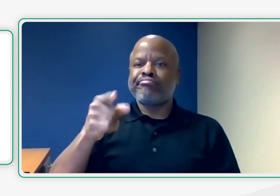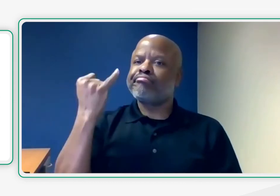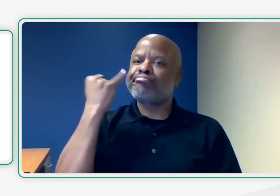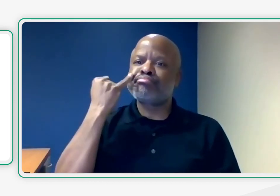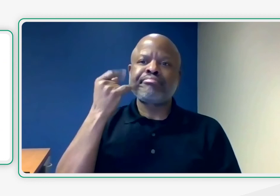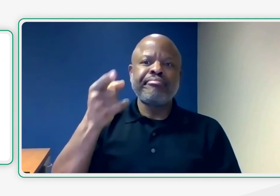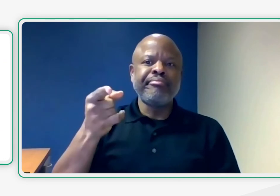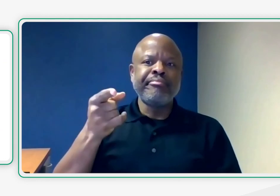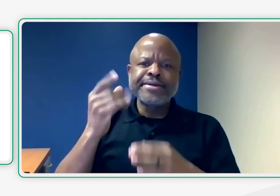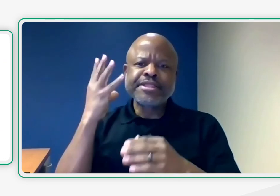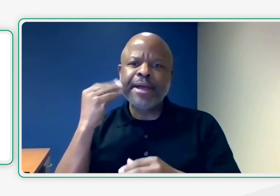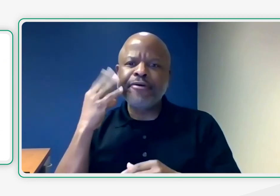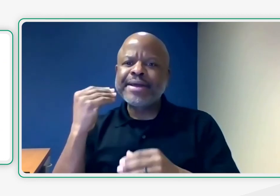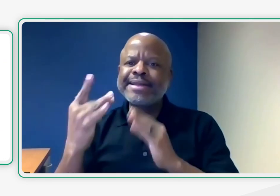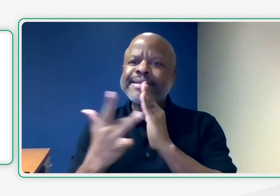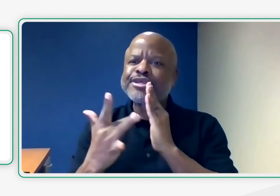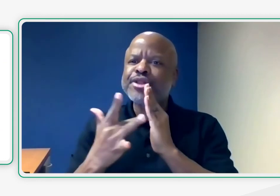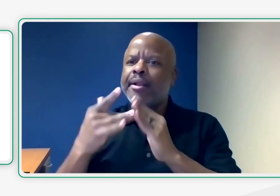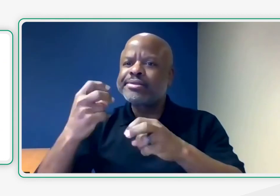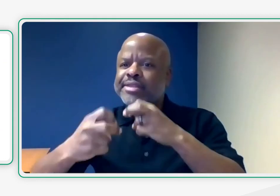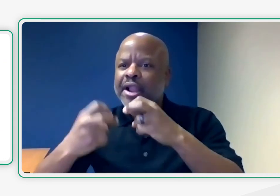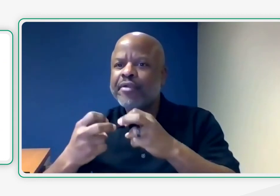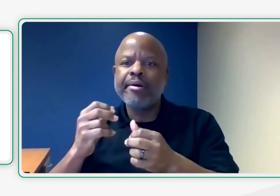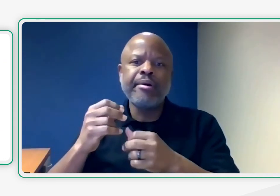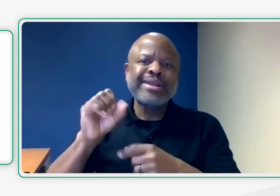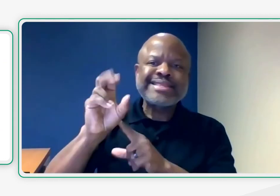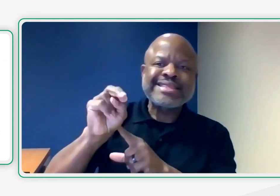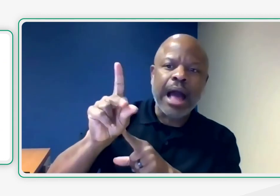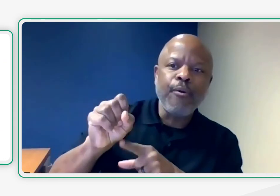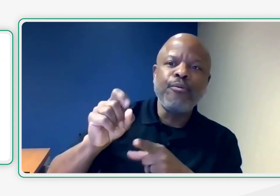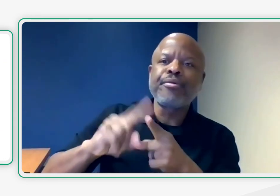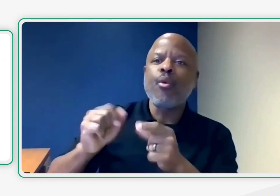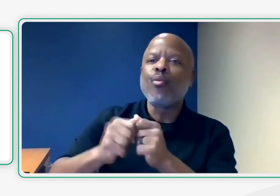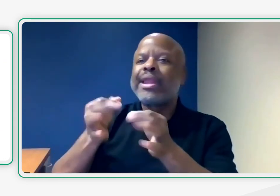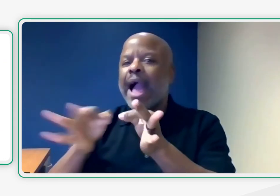are available as well for your use. Now, again, if you're experiencing any